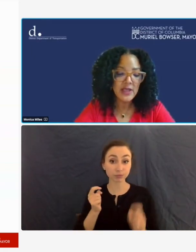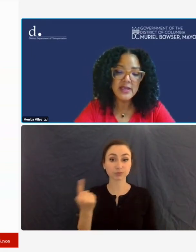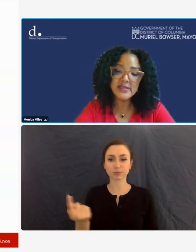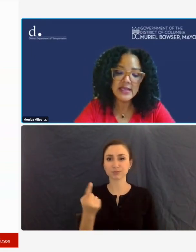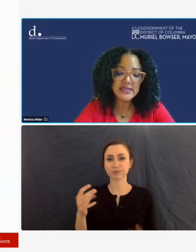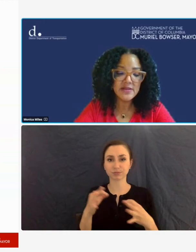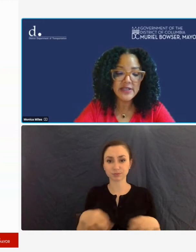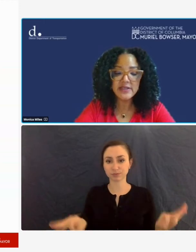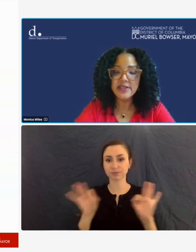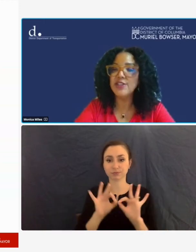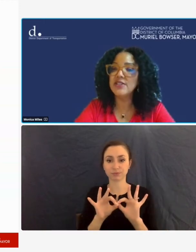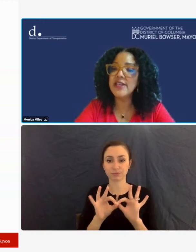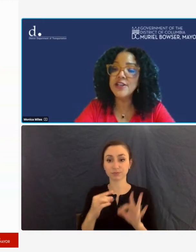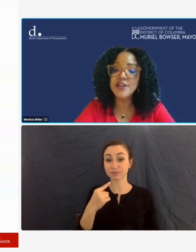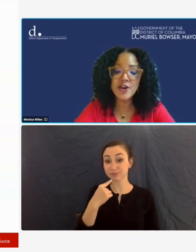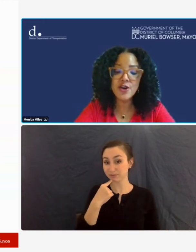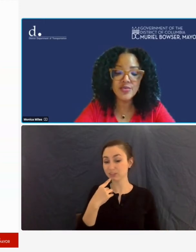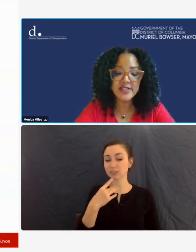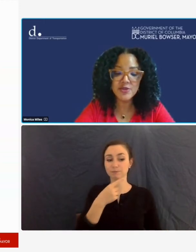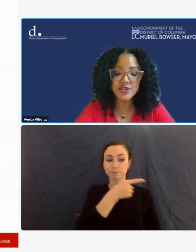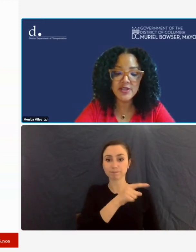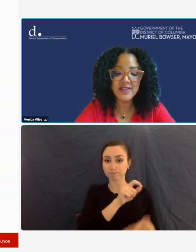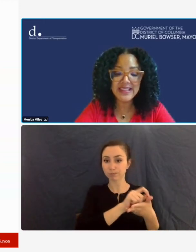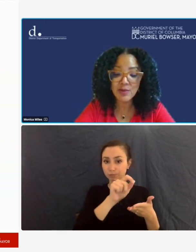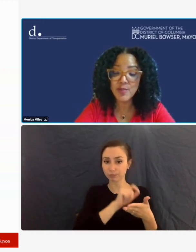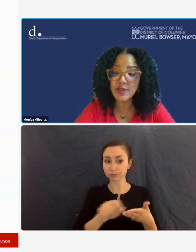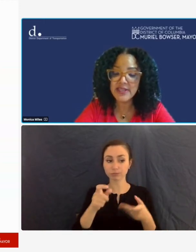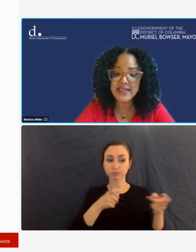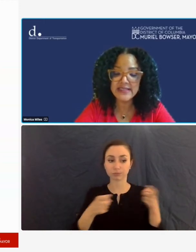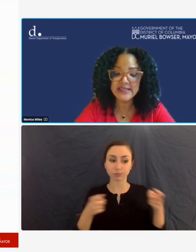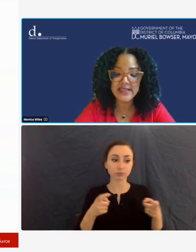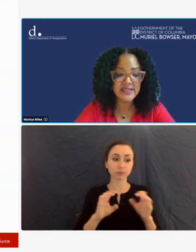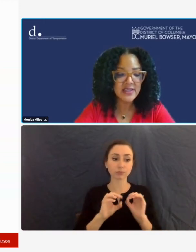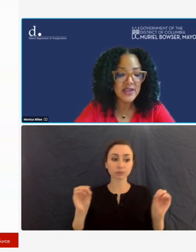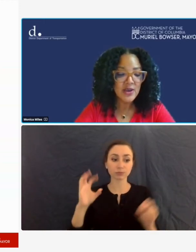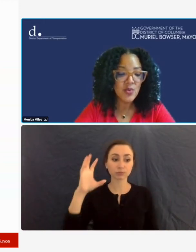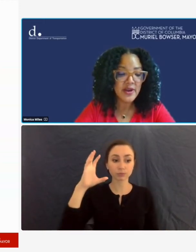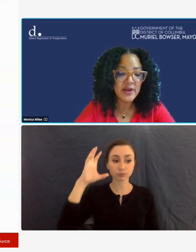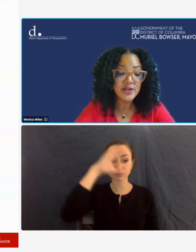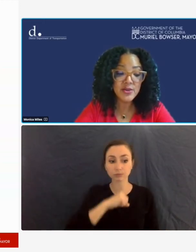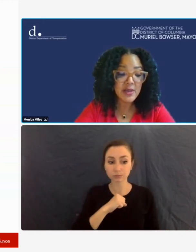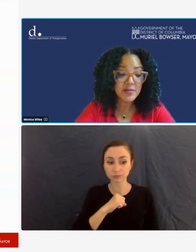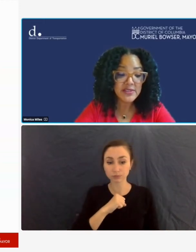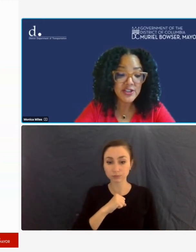it says in the regulations that no presumption of allowability exists where new compensation